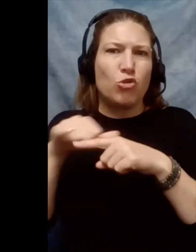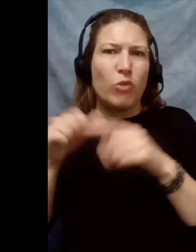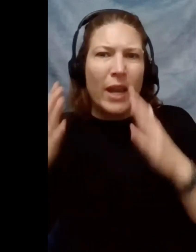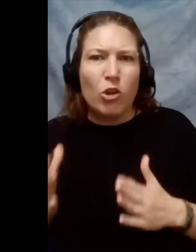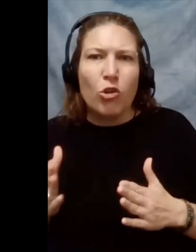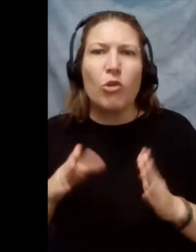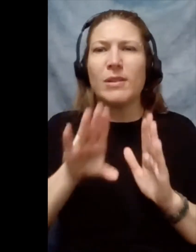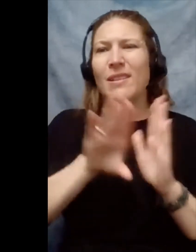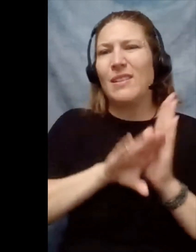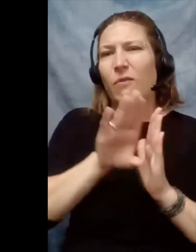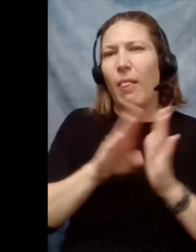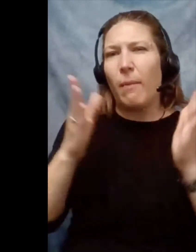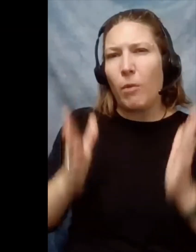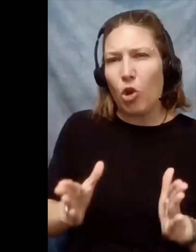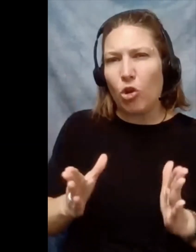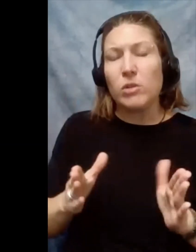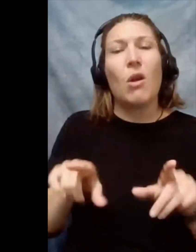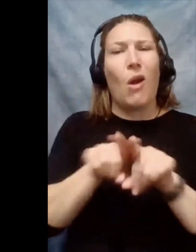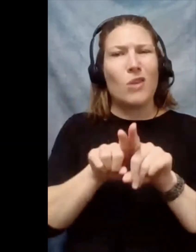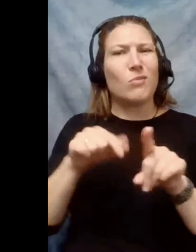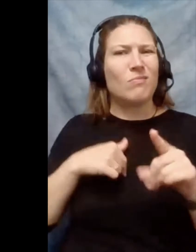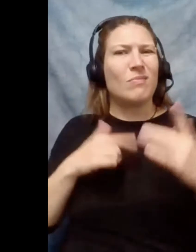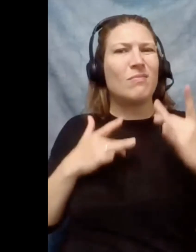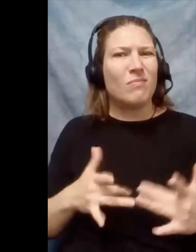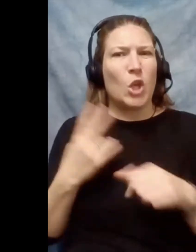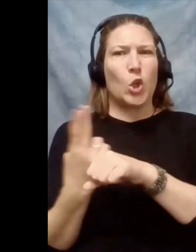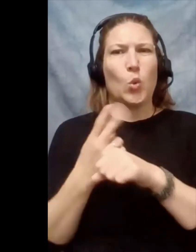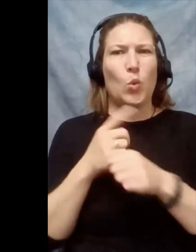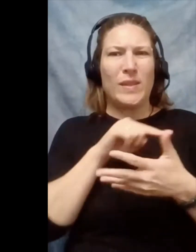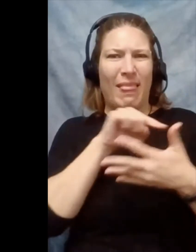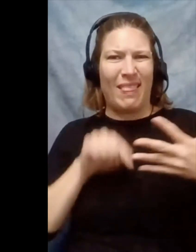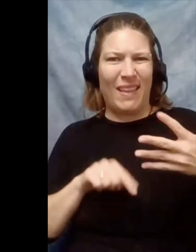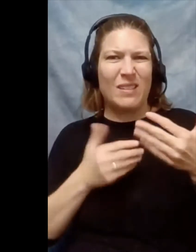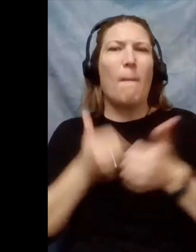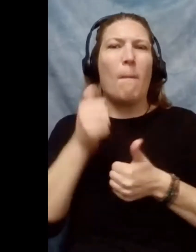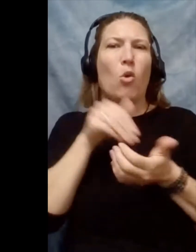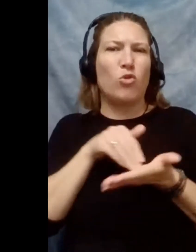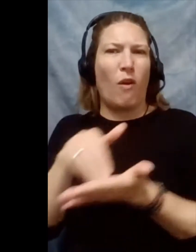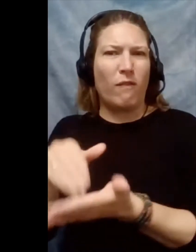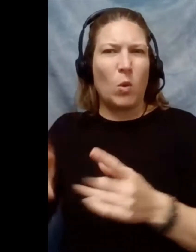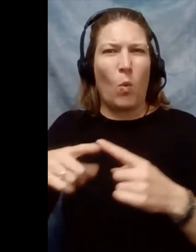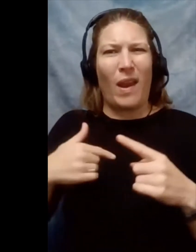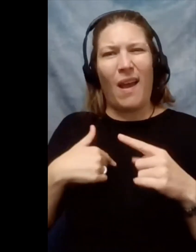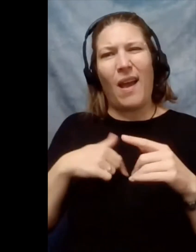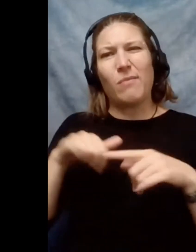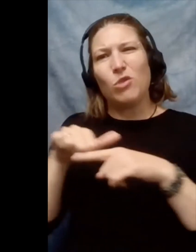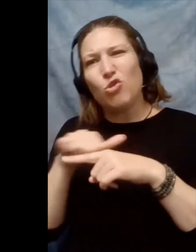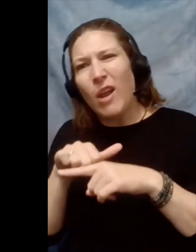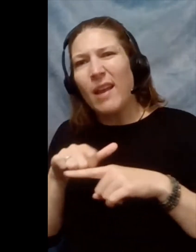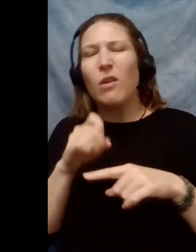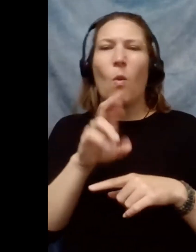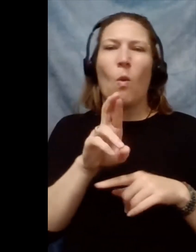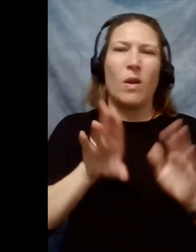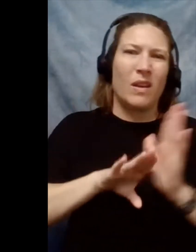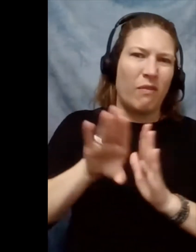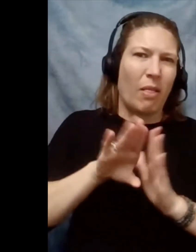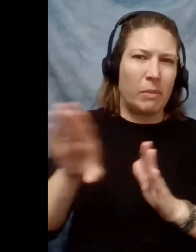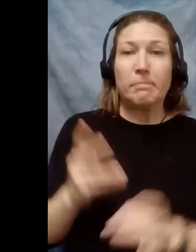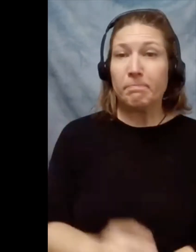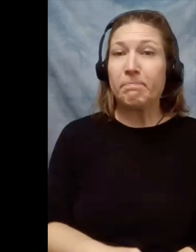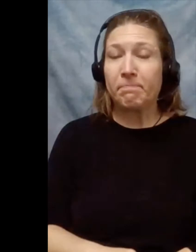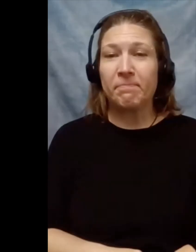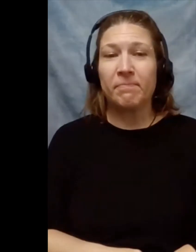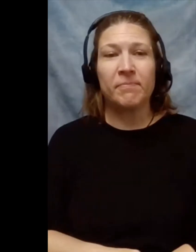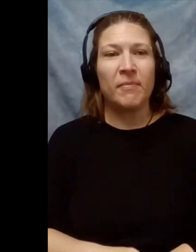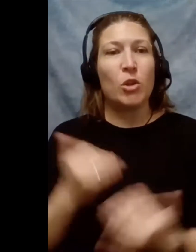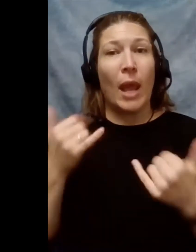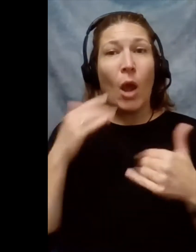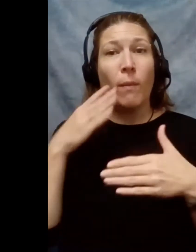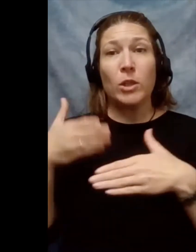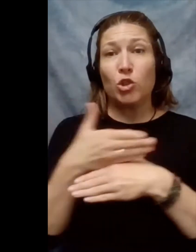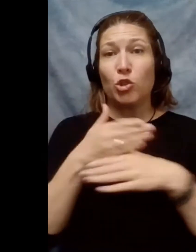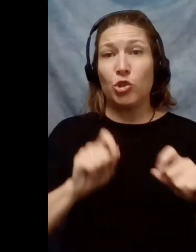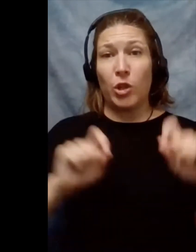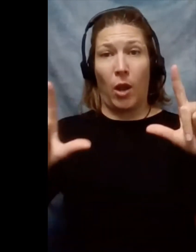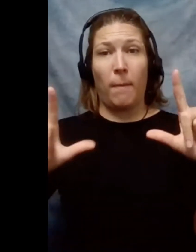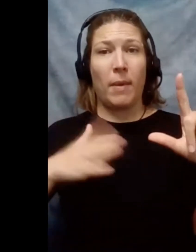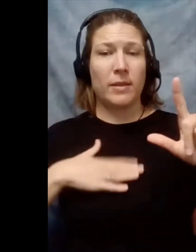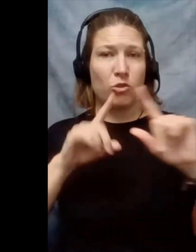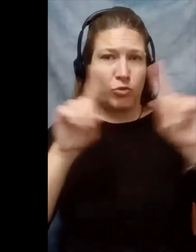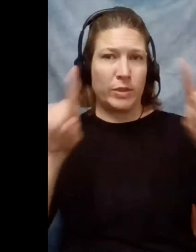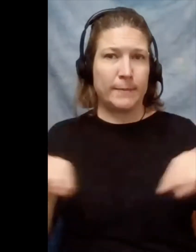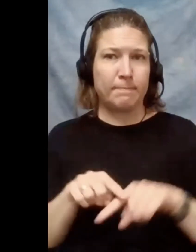live or virtual so we're just going to go ahead and jump right on in and i will share my screen